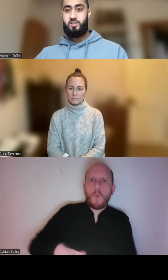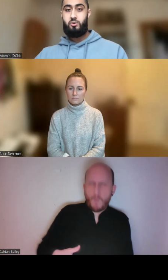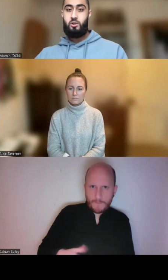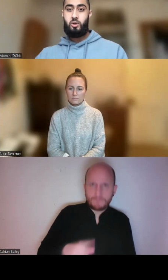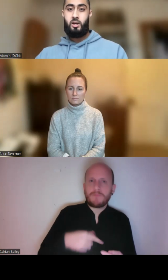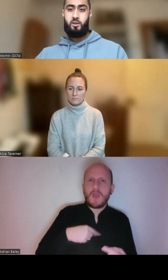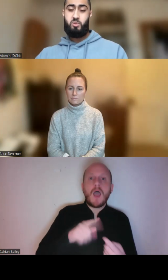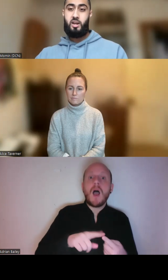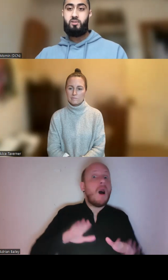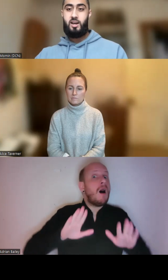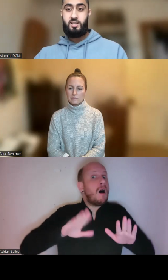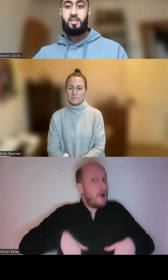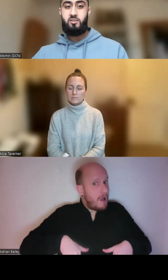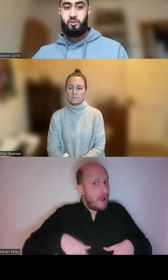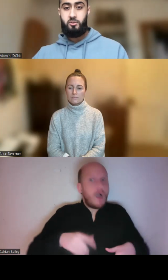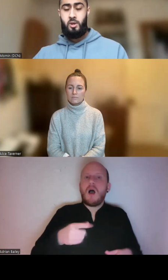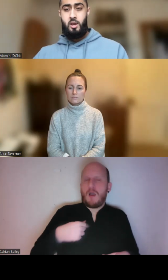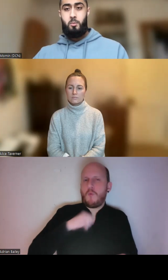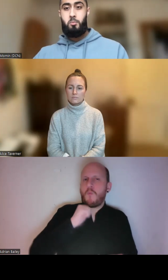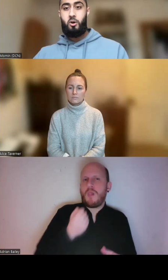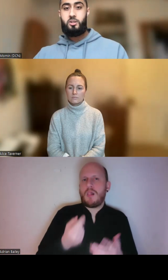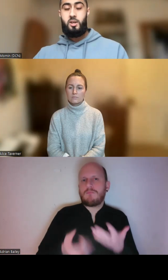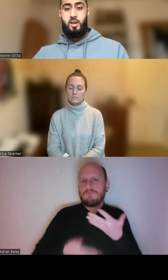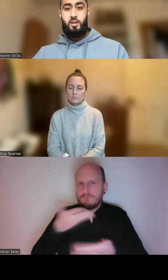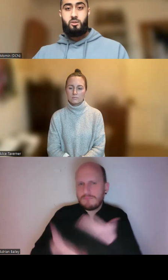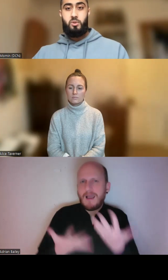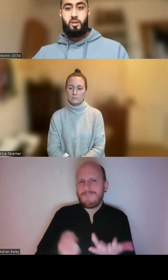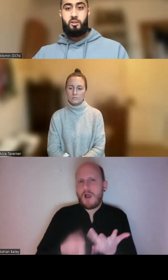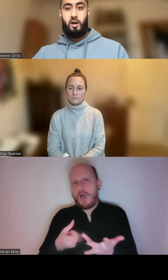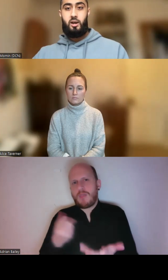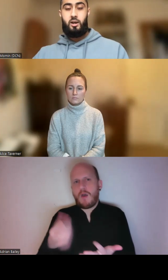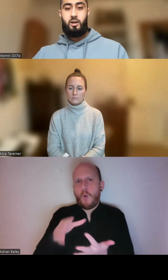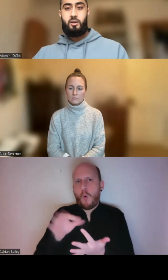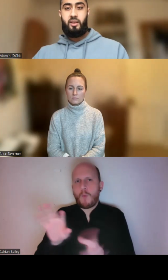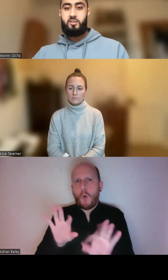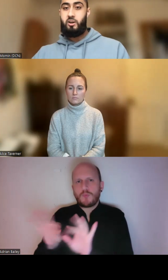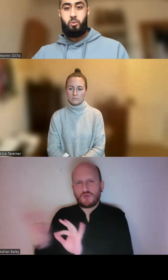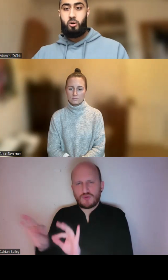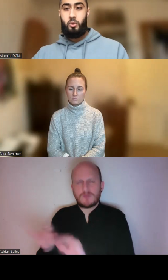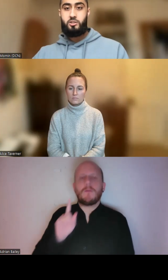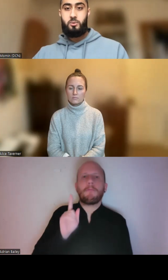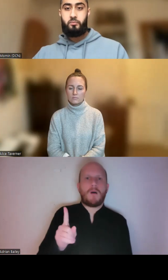that you can look at if paid advertising isn't for you, but it's a very important question.